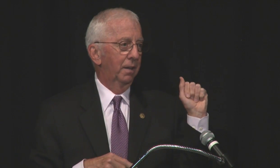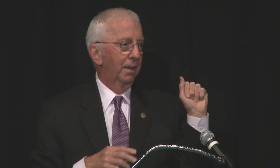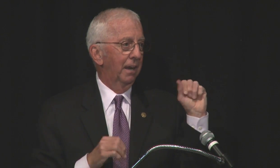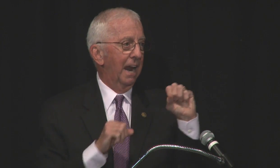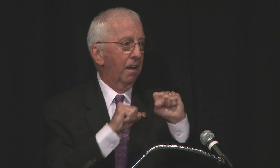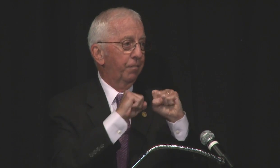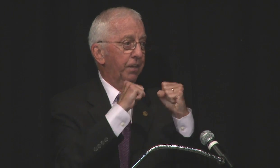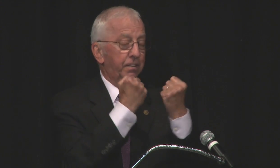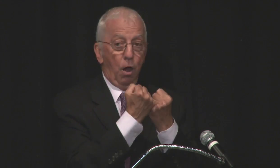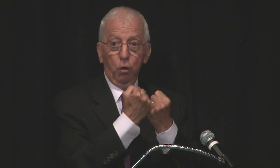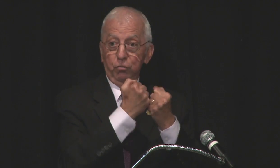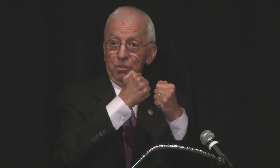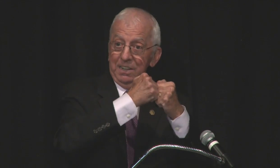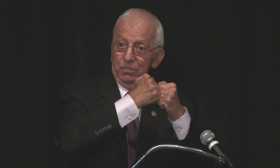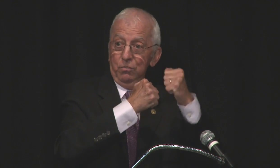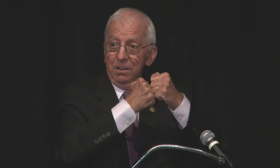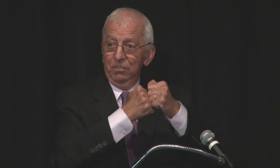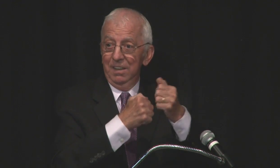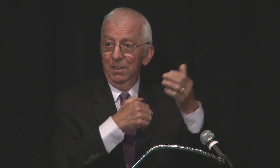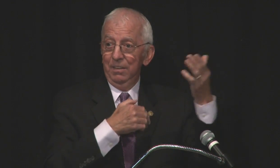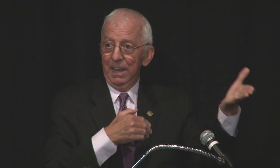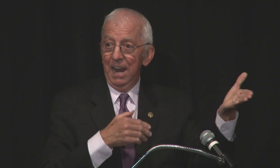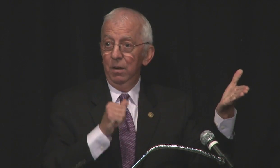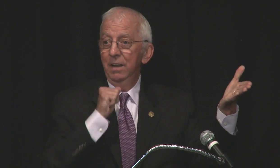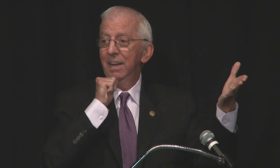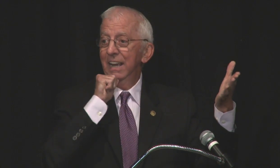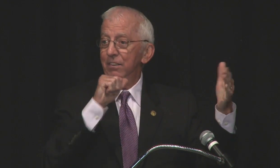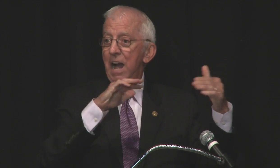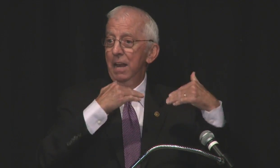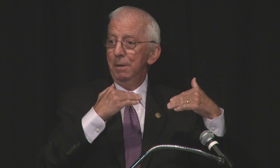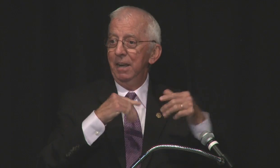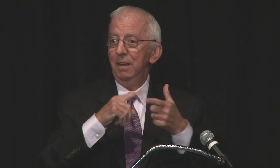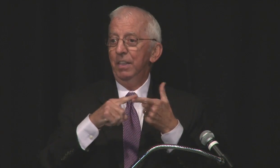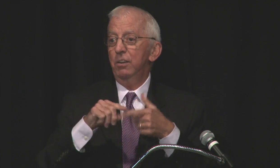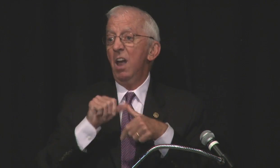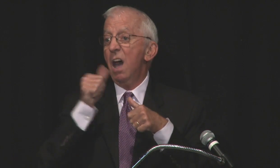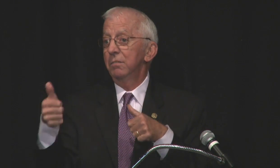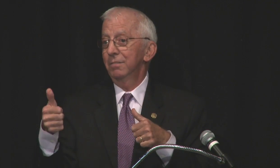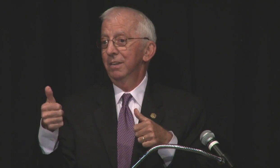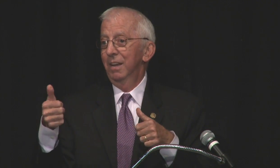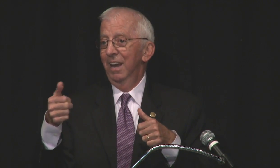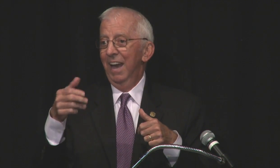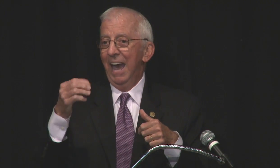If the social construction that's there is not limiting then you're not.